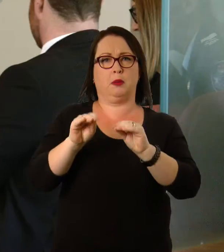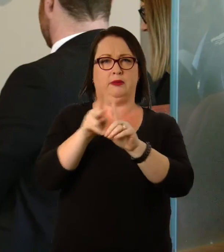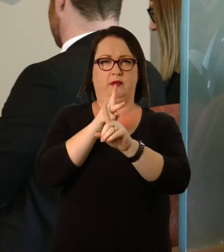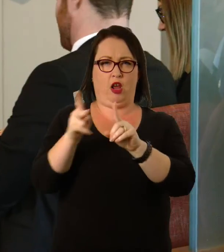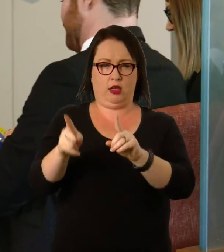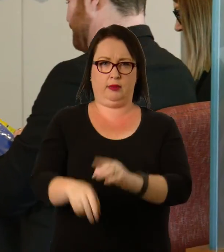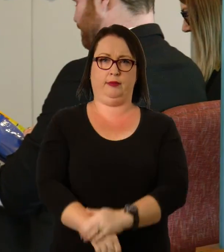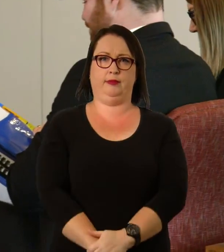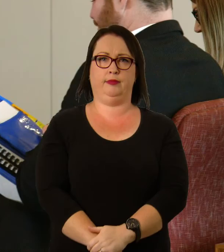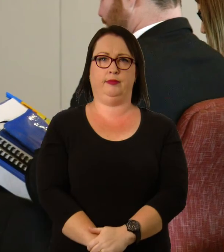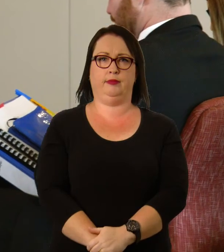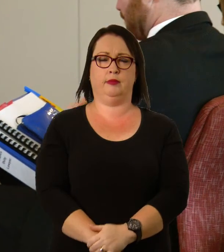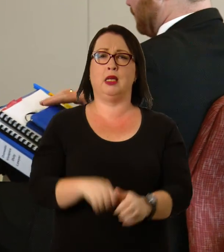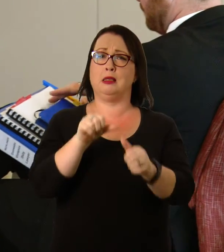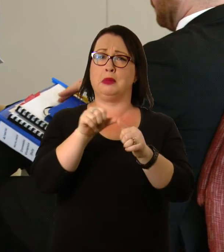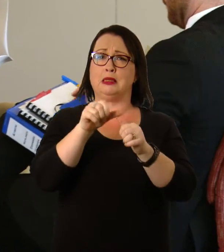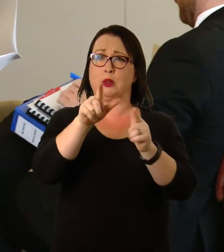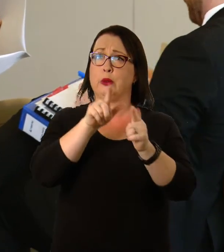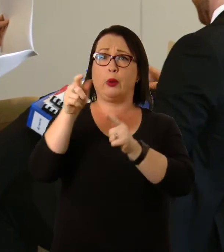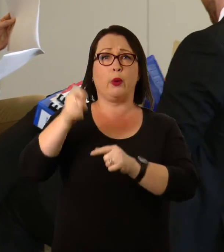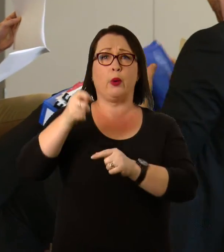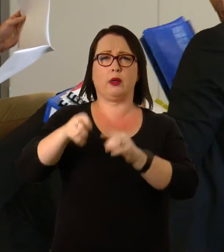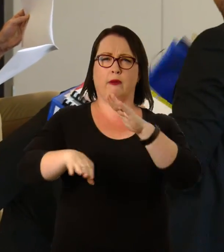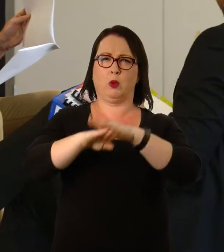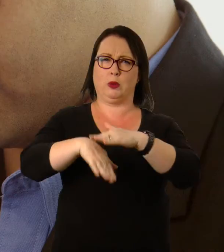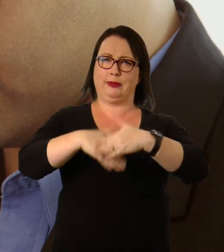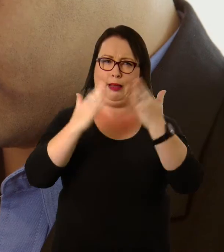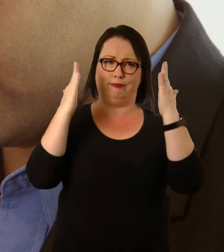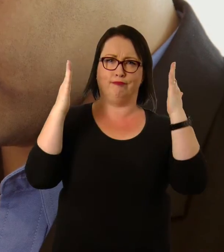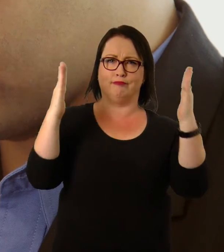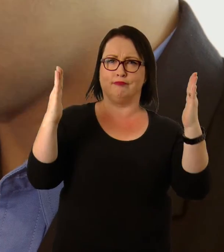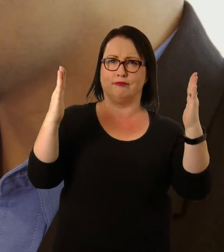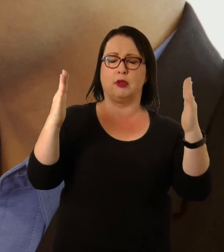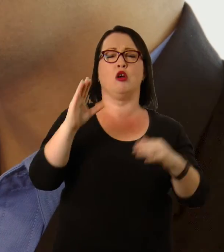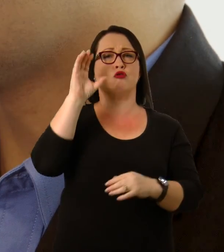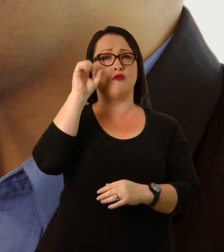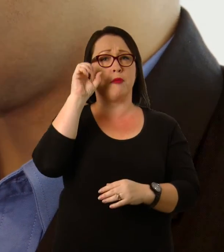It’s best to set aside the day to come to court, and remember it's a formal setting,